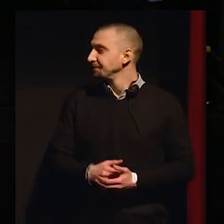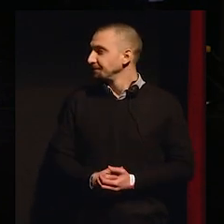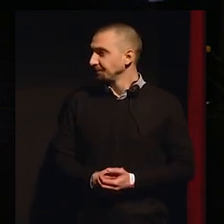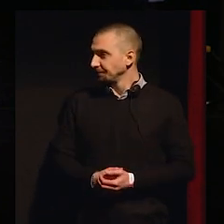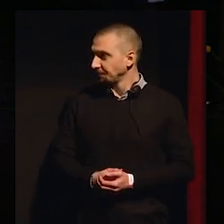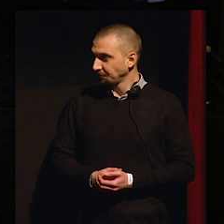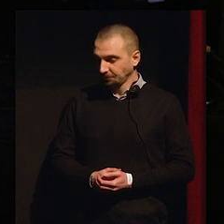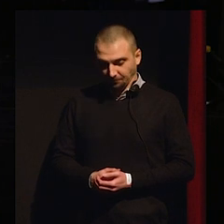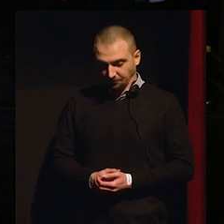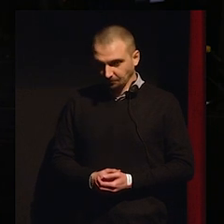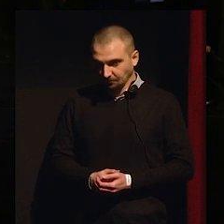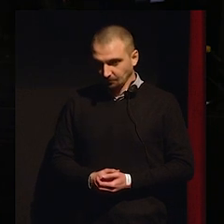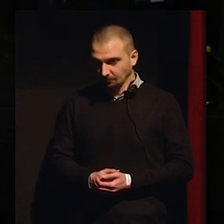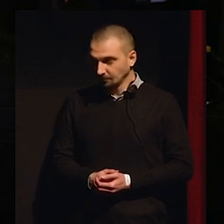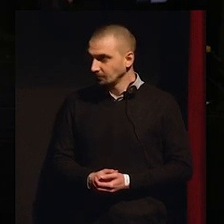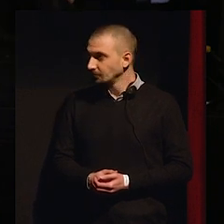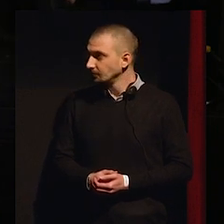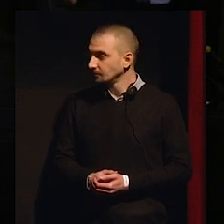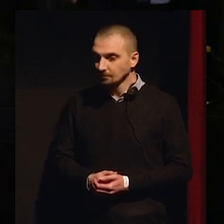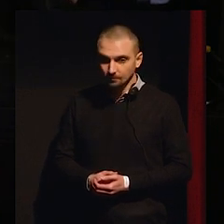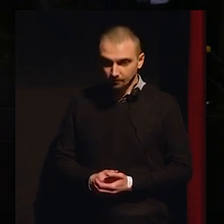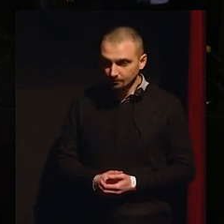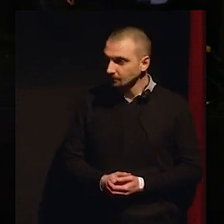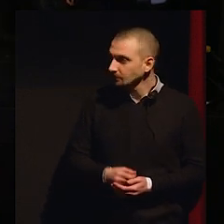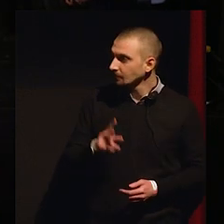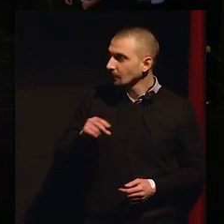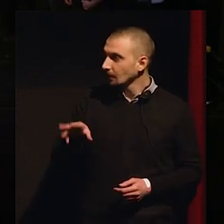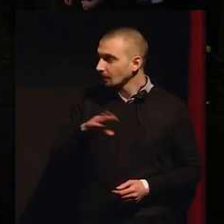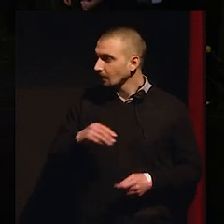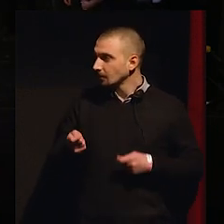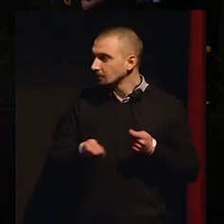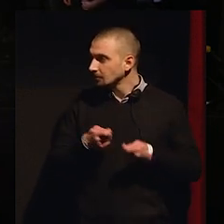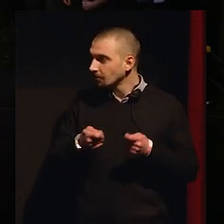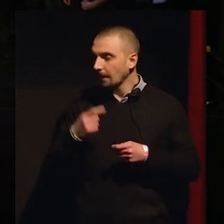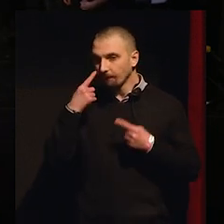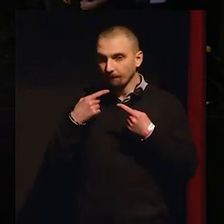For two days with no sleep, they tried to develop games that would raise awareness